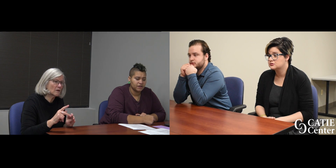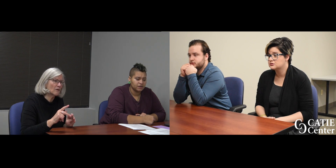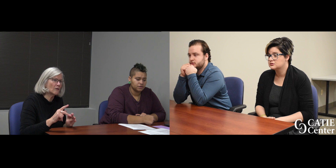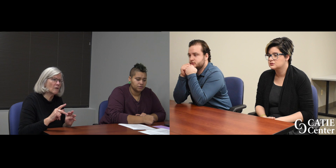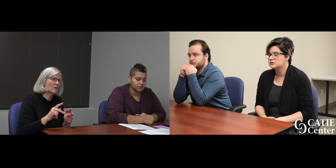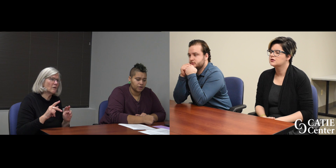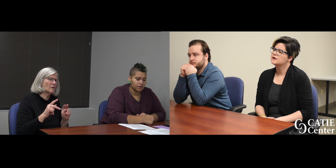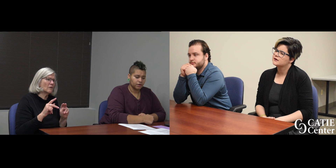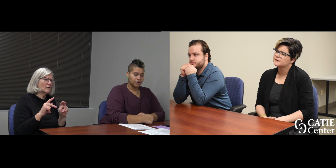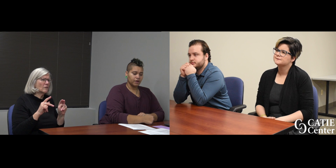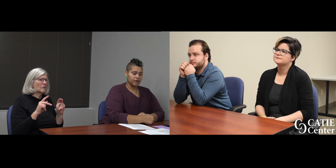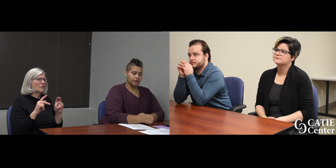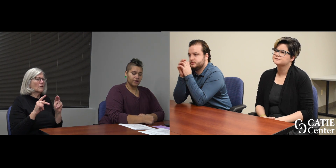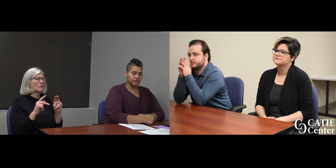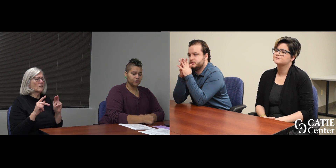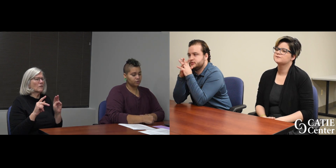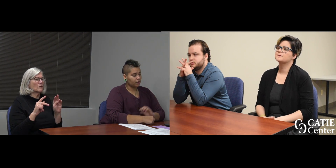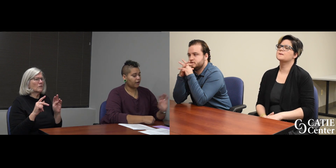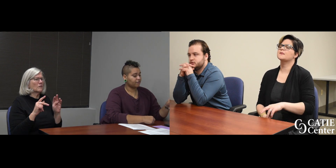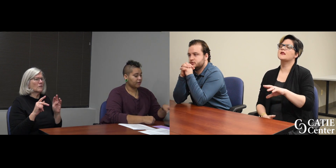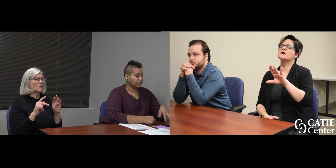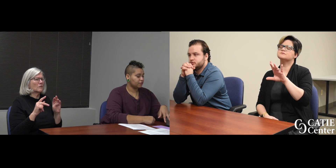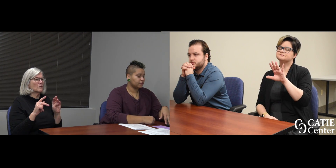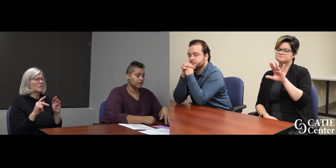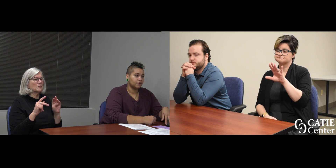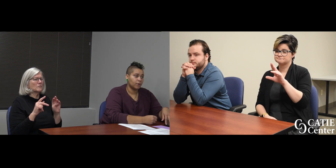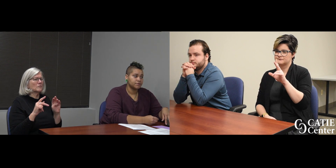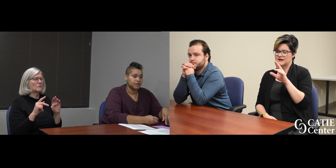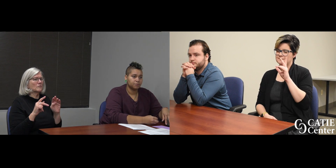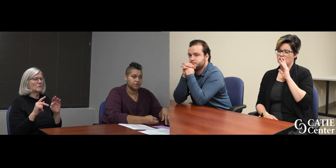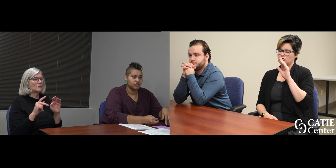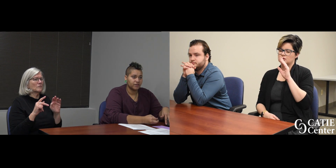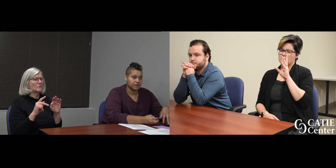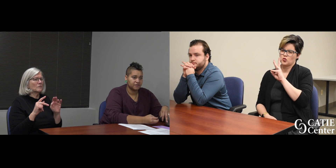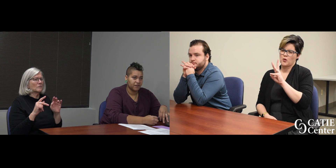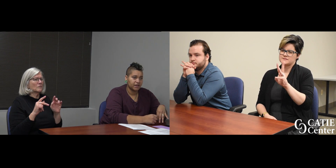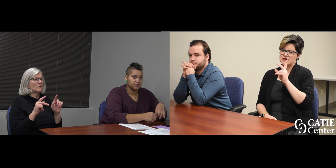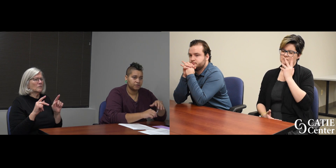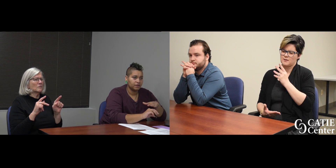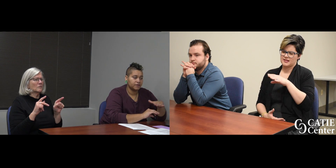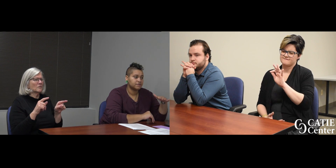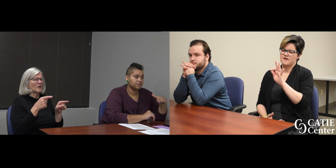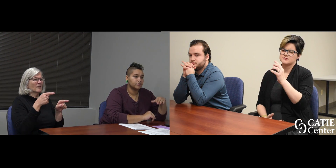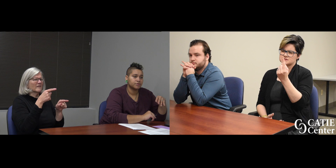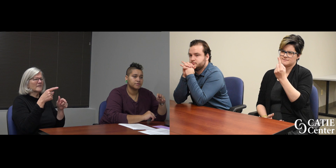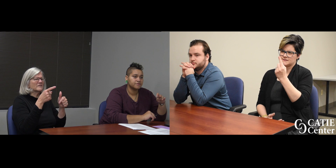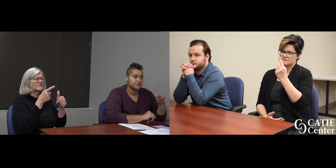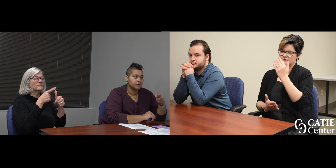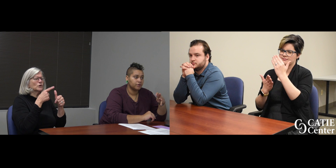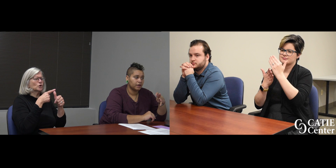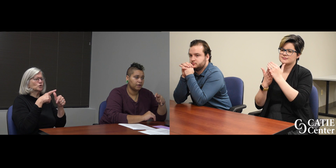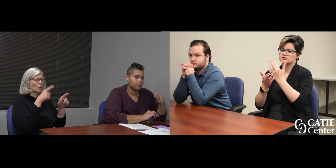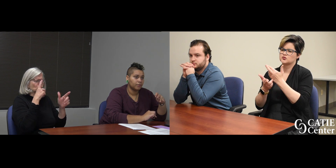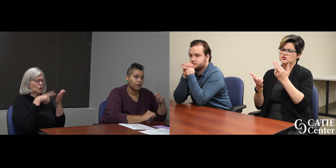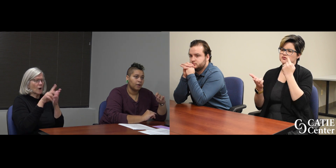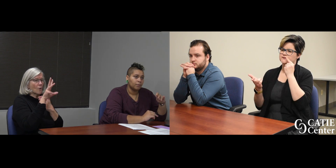If I look around on the website, I'm pretty sure that I could find a list of resources for you,